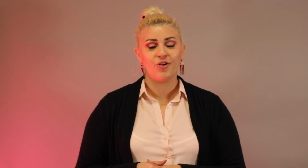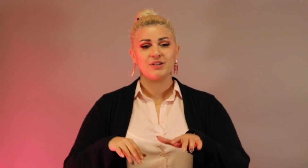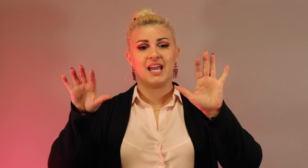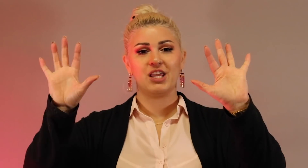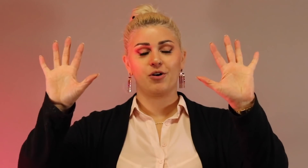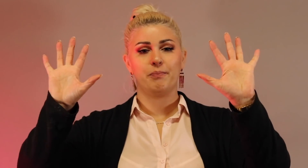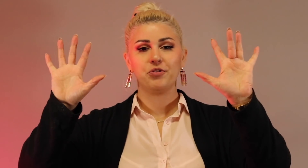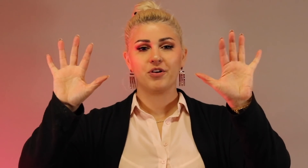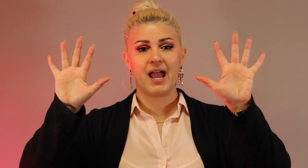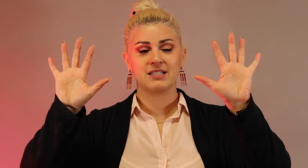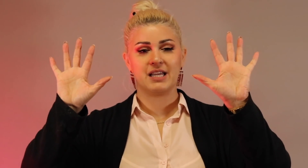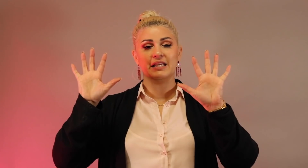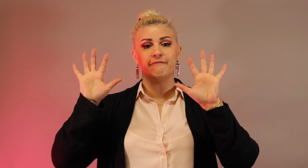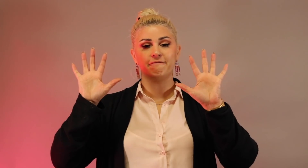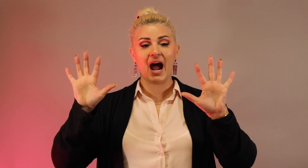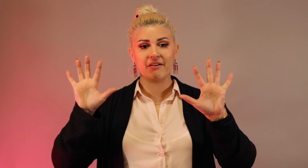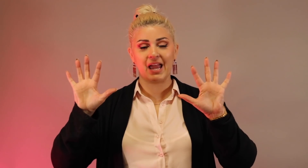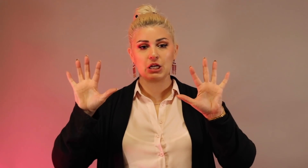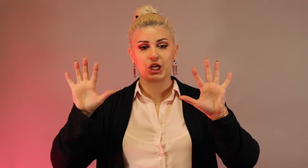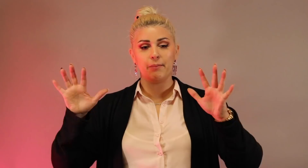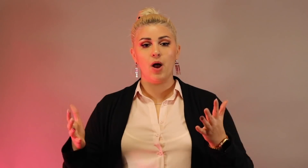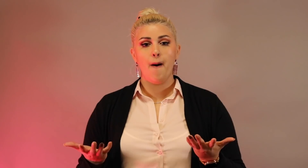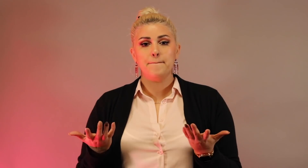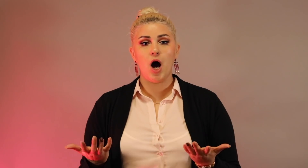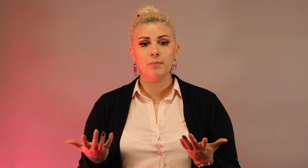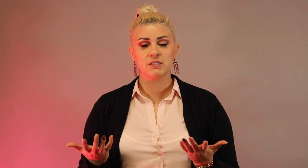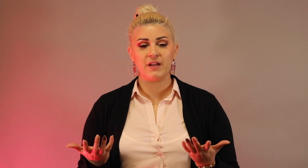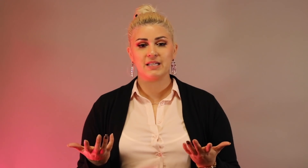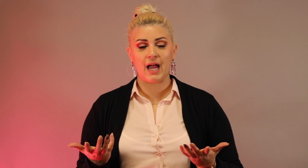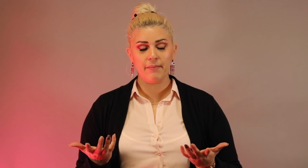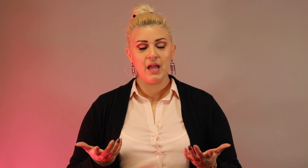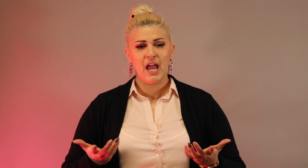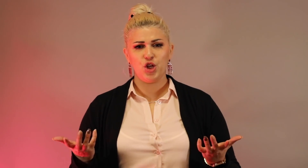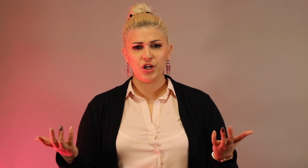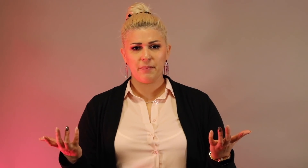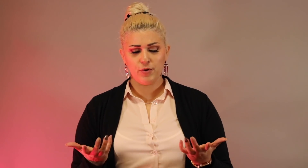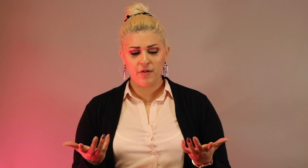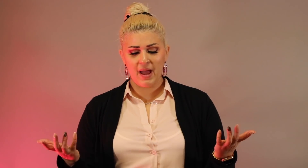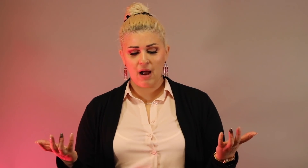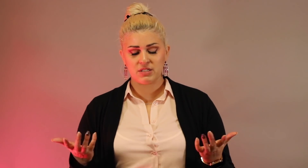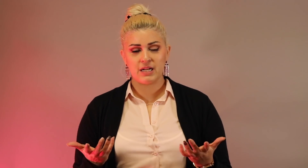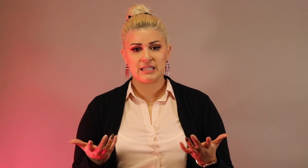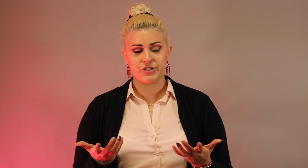So take your both your hands in the five hand shape, palms facing up, and you're going to move them out side to side.